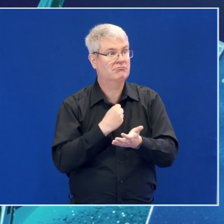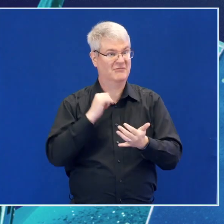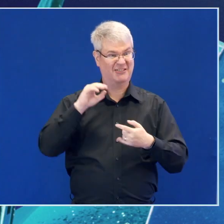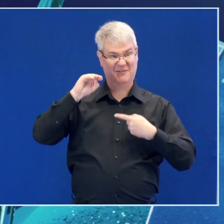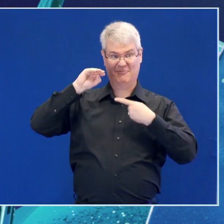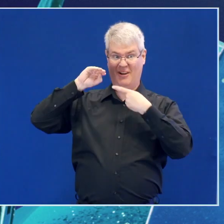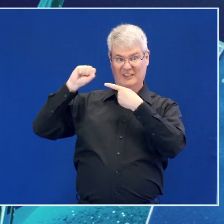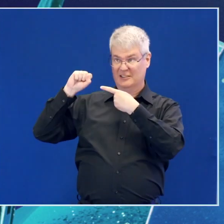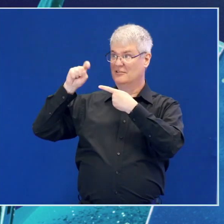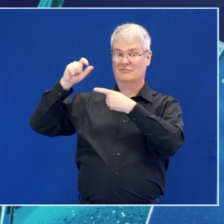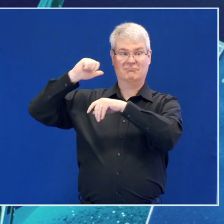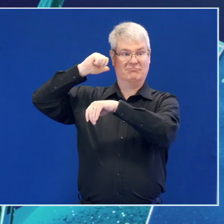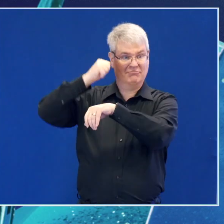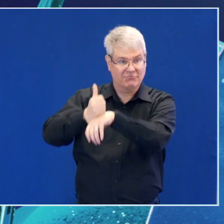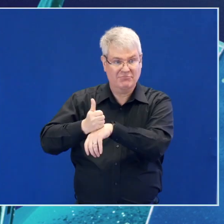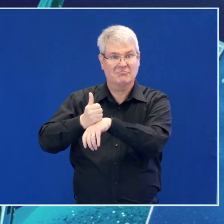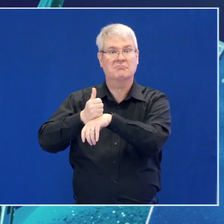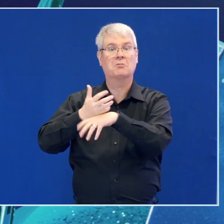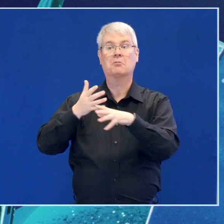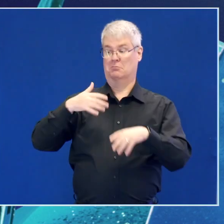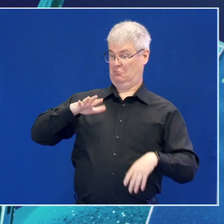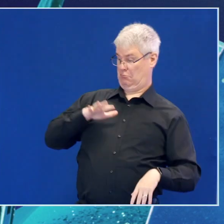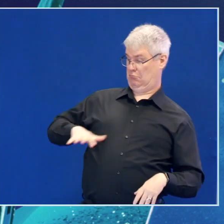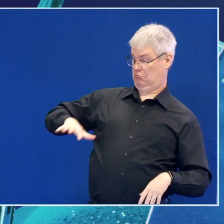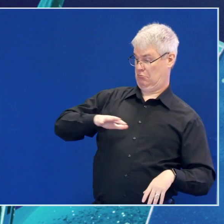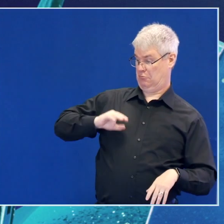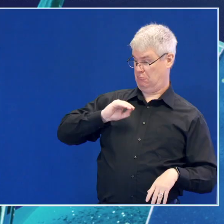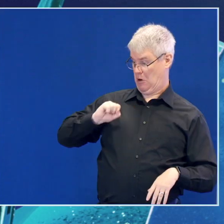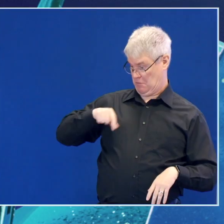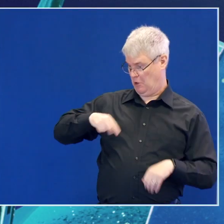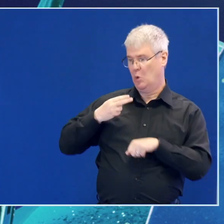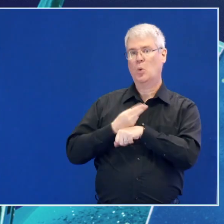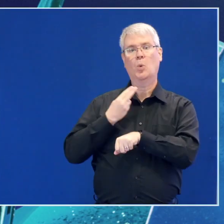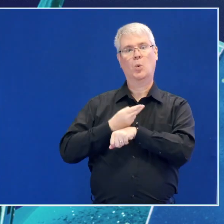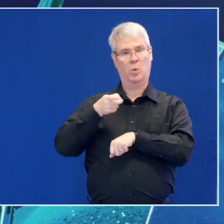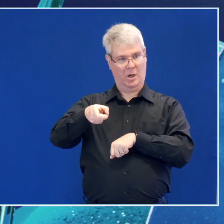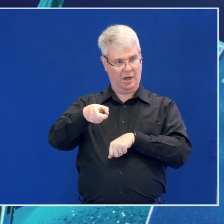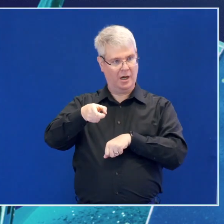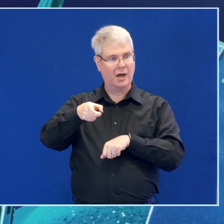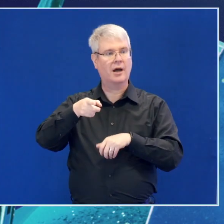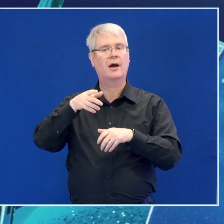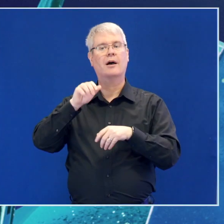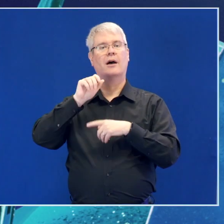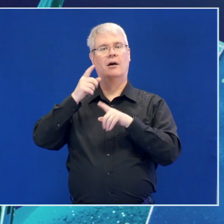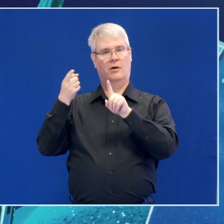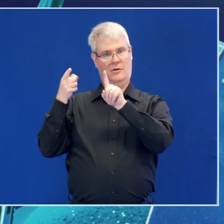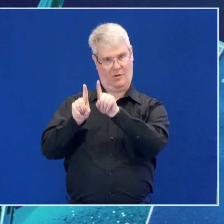where I serve as an engagement co-lead. I've had the opportunity to serve on Tarina's neurodiversity hiring program advisory